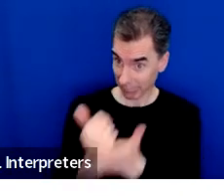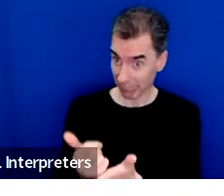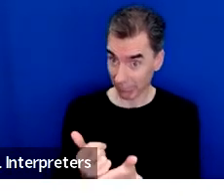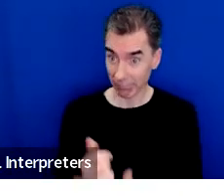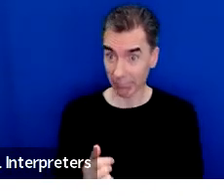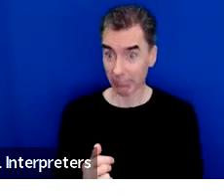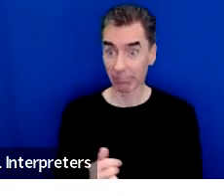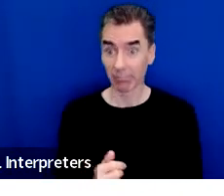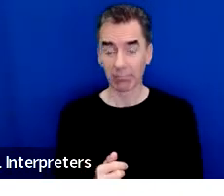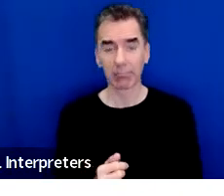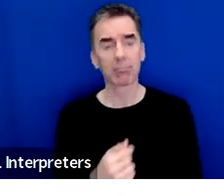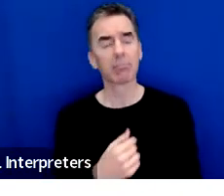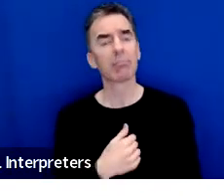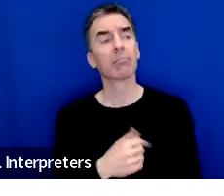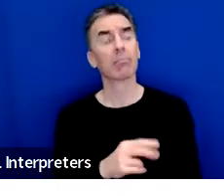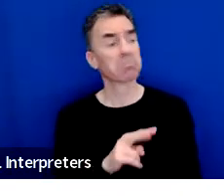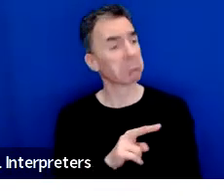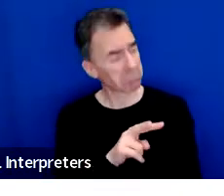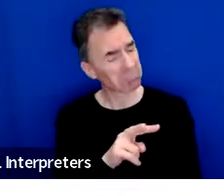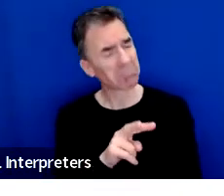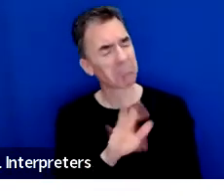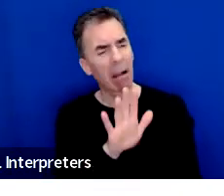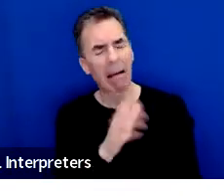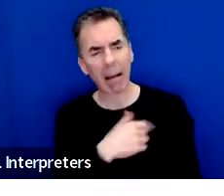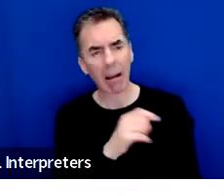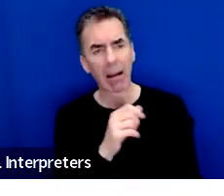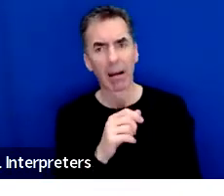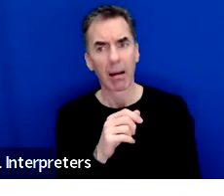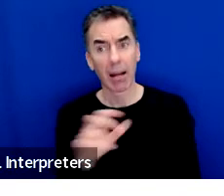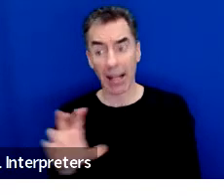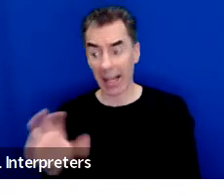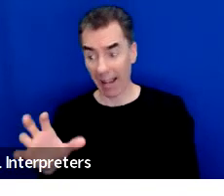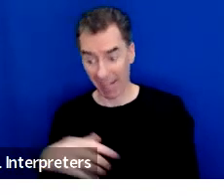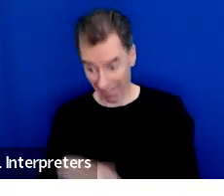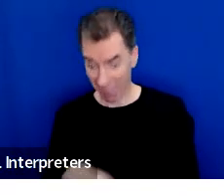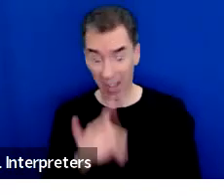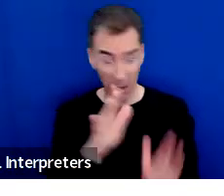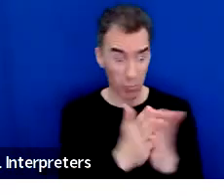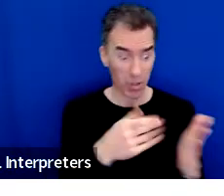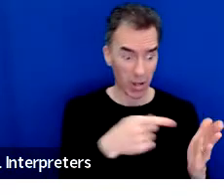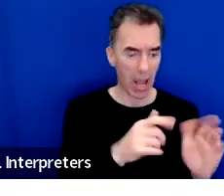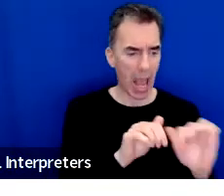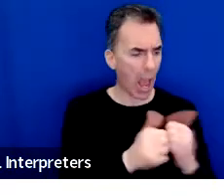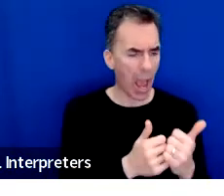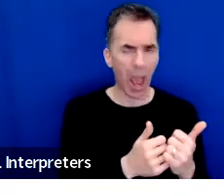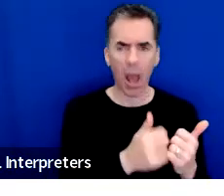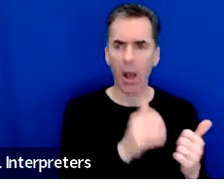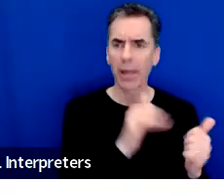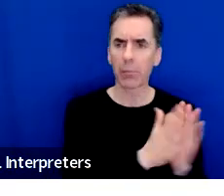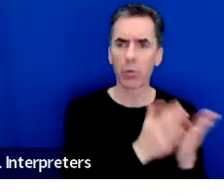I got that far just quickly on canvas and I found the book, but I couldn't figure out how to put the book onto the canvas.